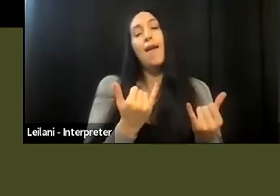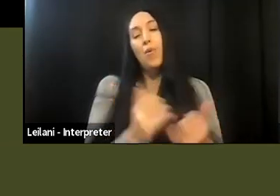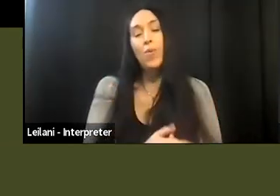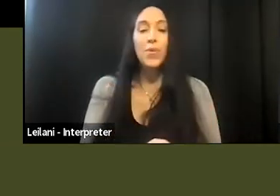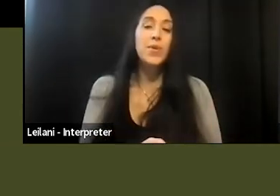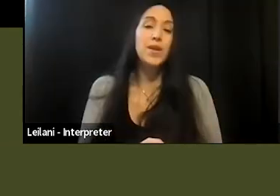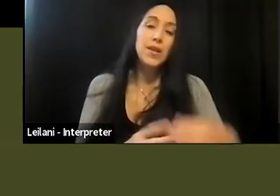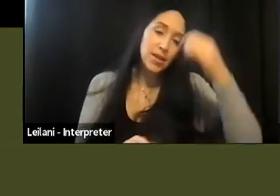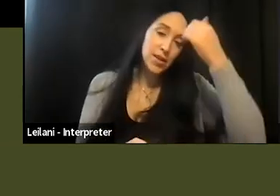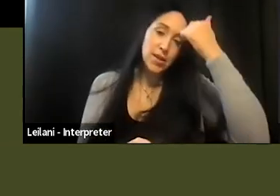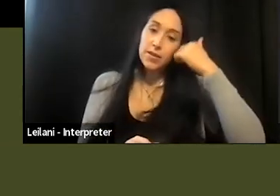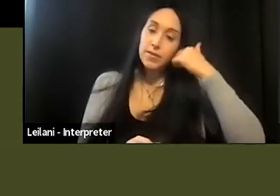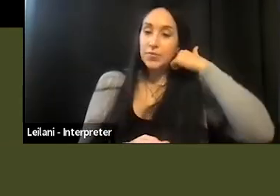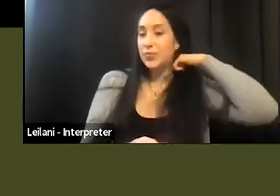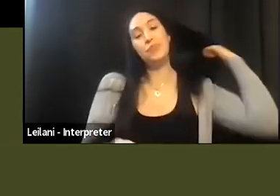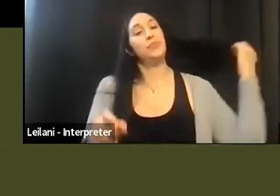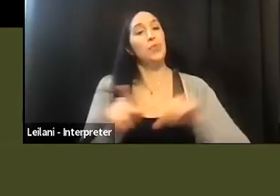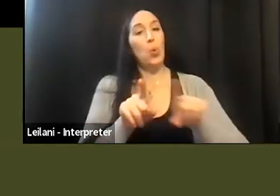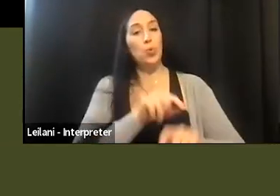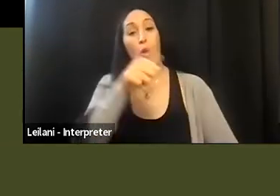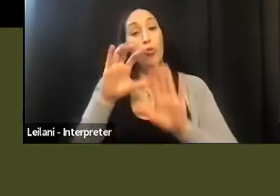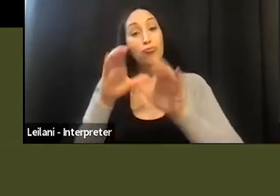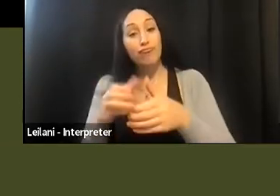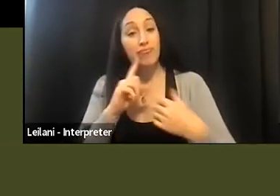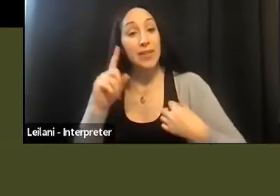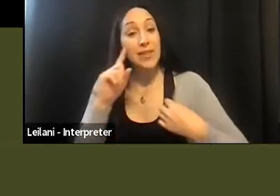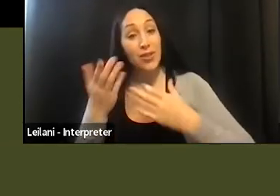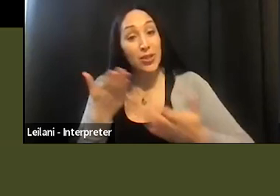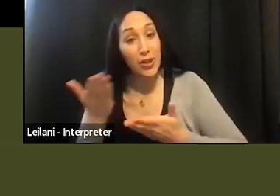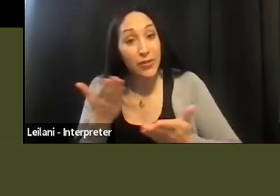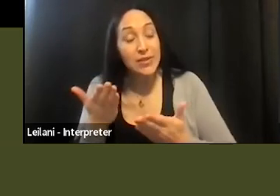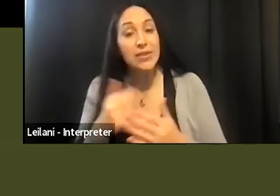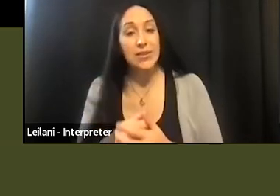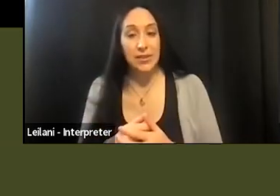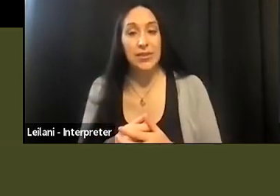And then we also have our Deaf Services Department where we have Deaf-initely an Awesome Time, DAT,